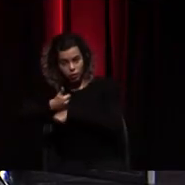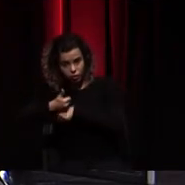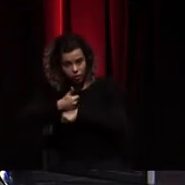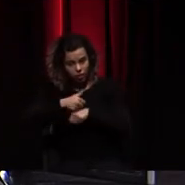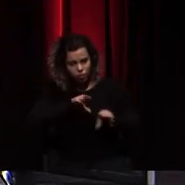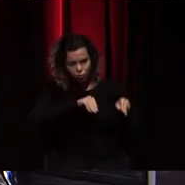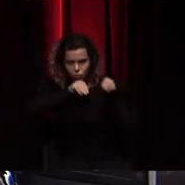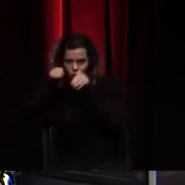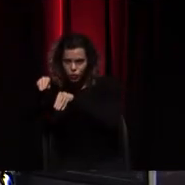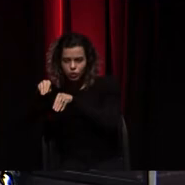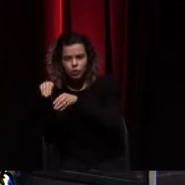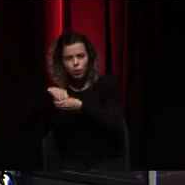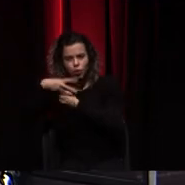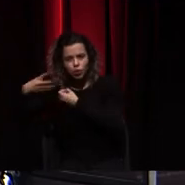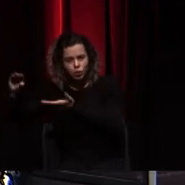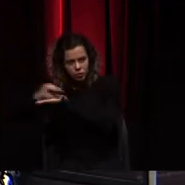really practicing journalism?”